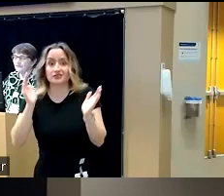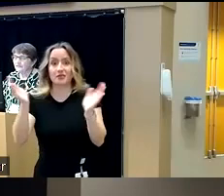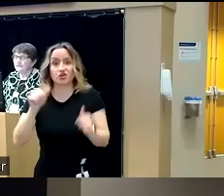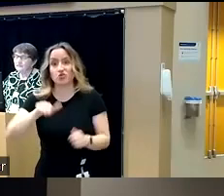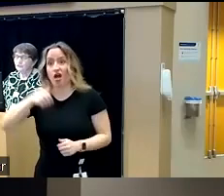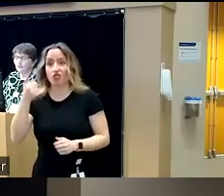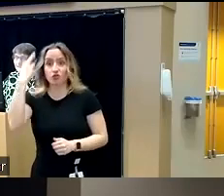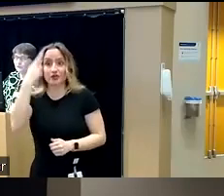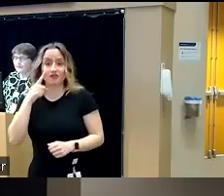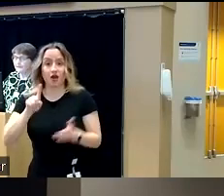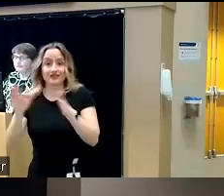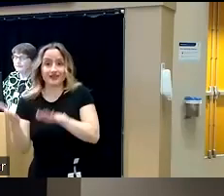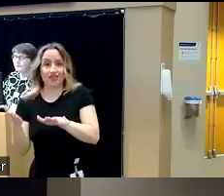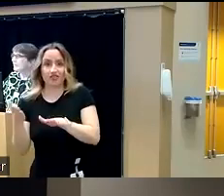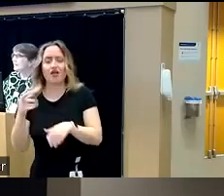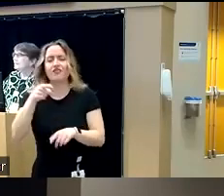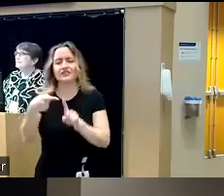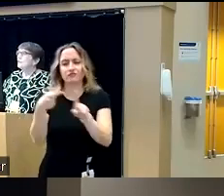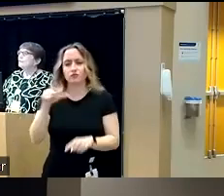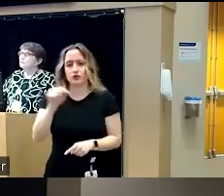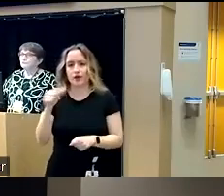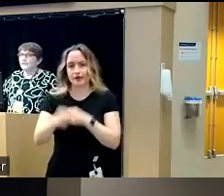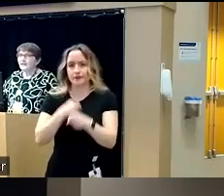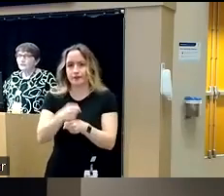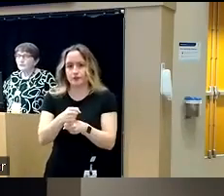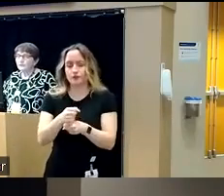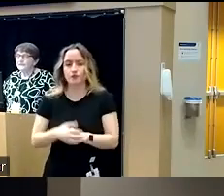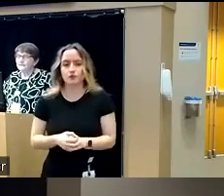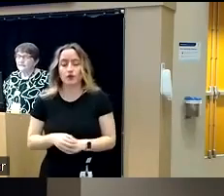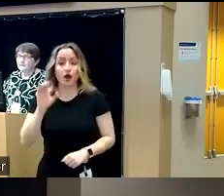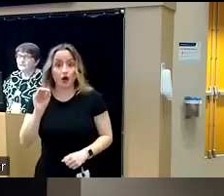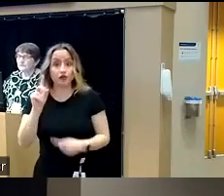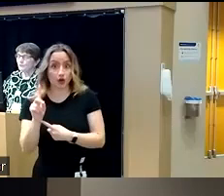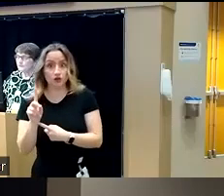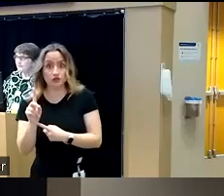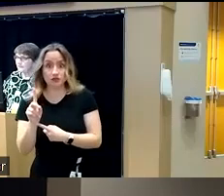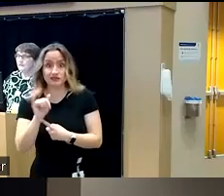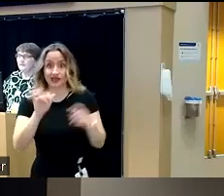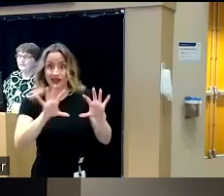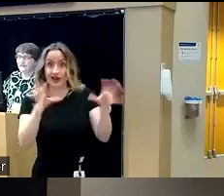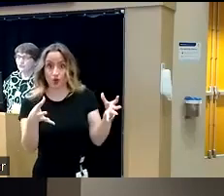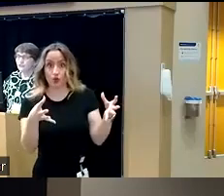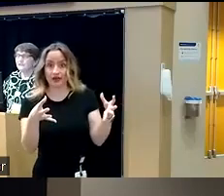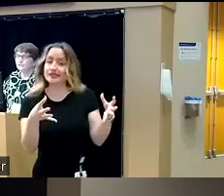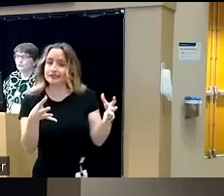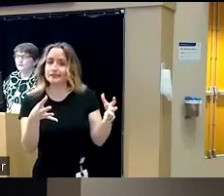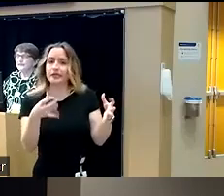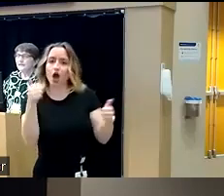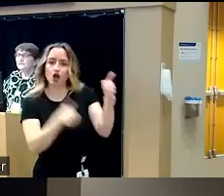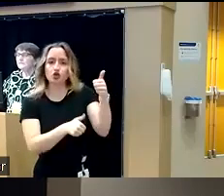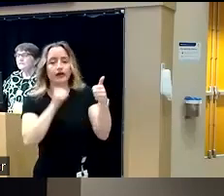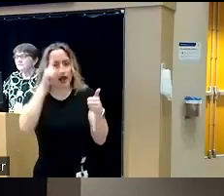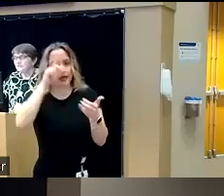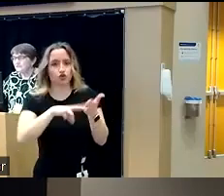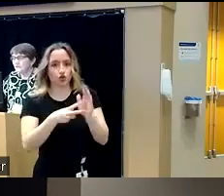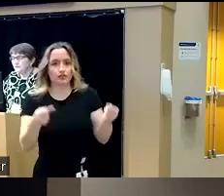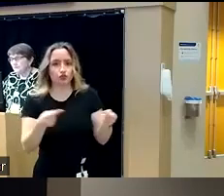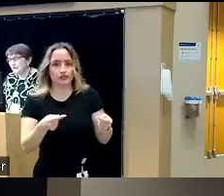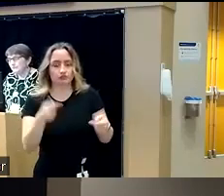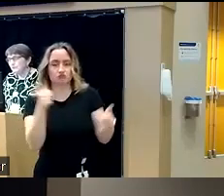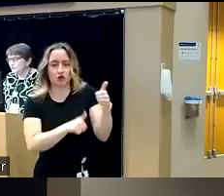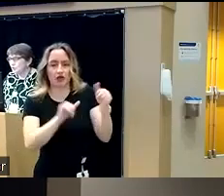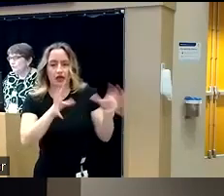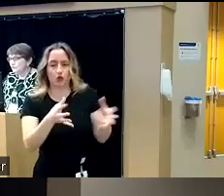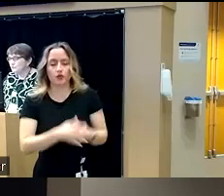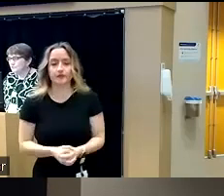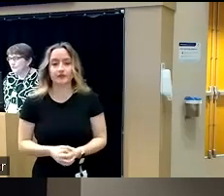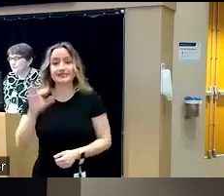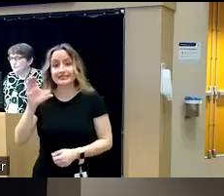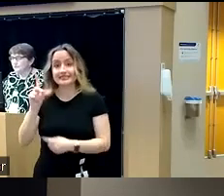death in 2020 the overdose category is within unintentional injury CDC puts overdoses under